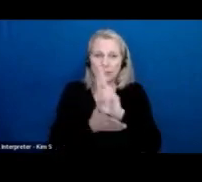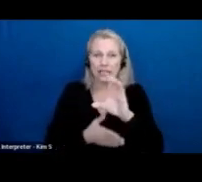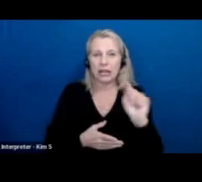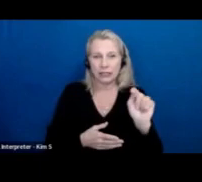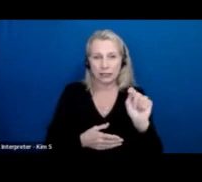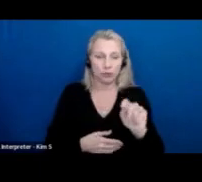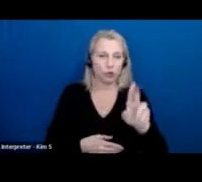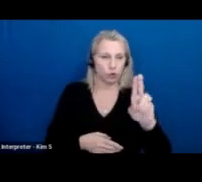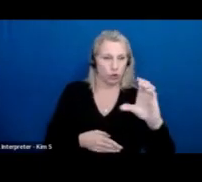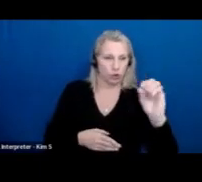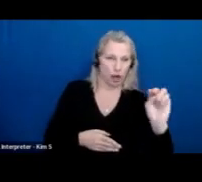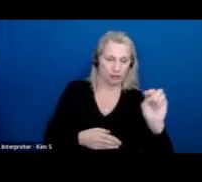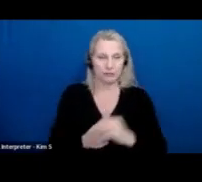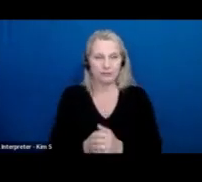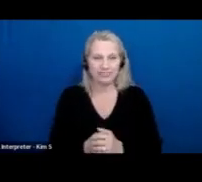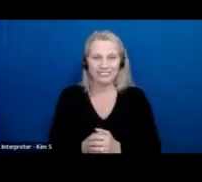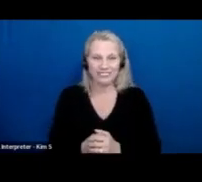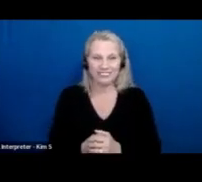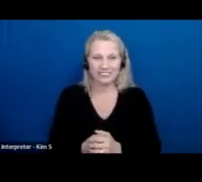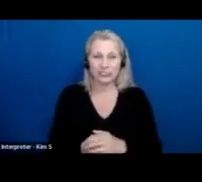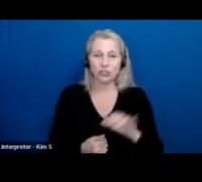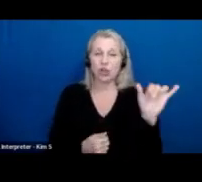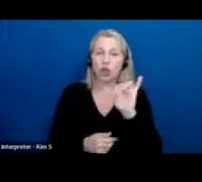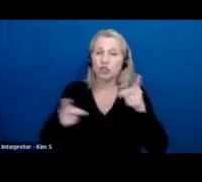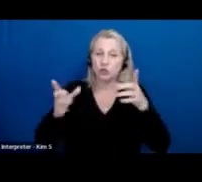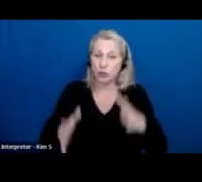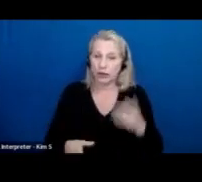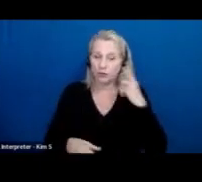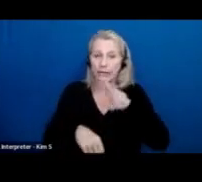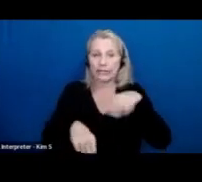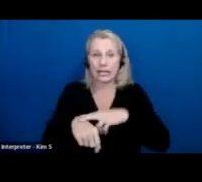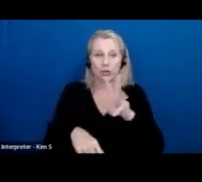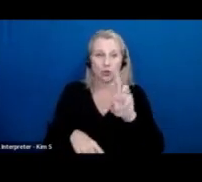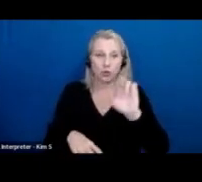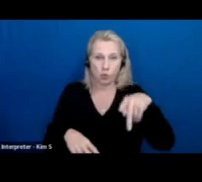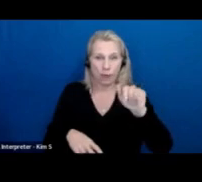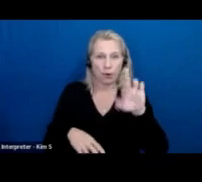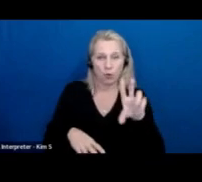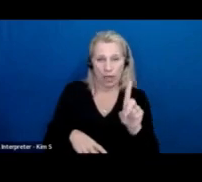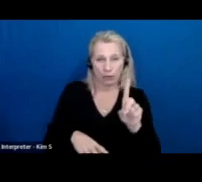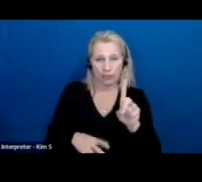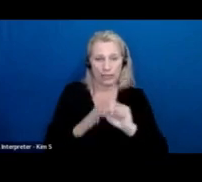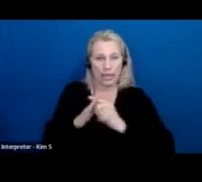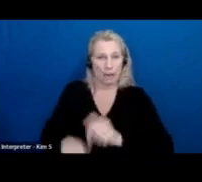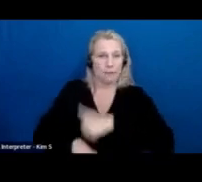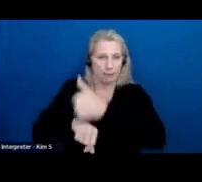UConn. She is also the Director for the National Wraparound Implementation Center. Kim is